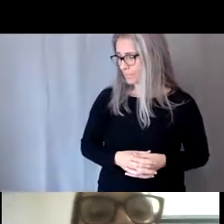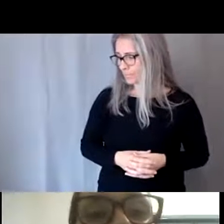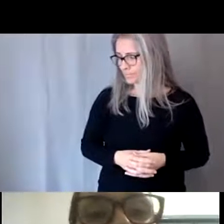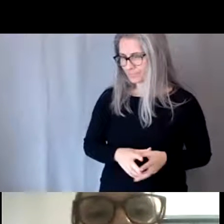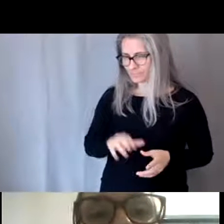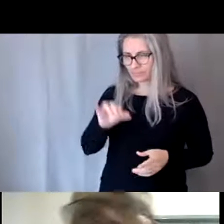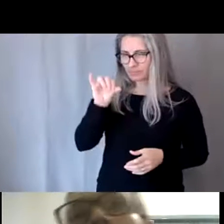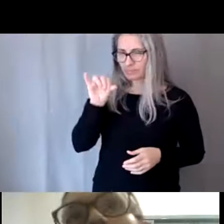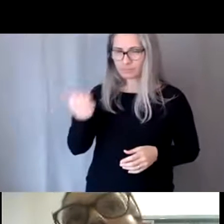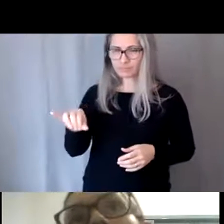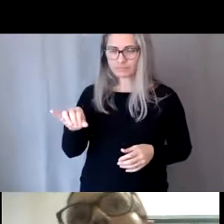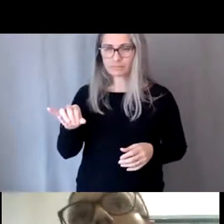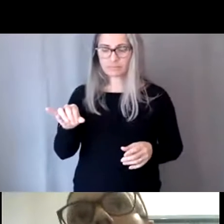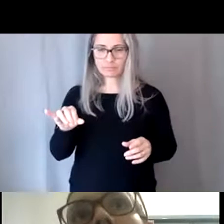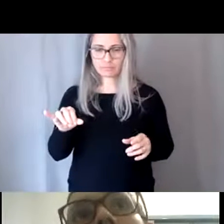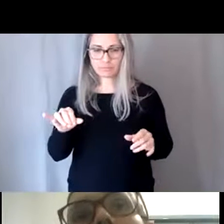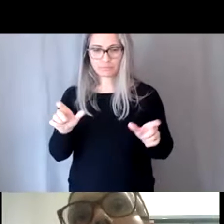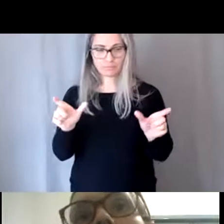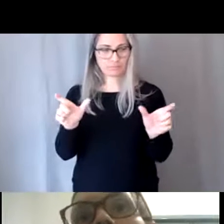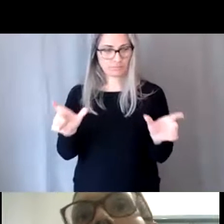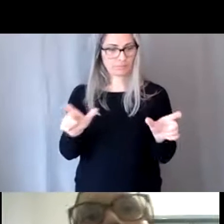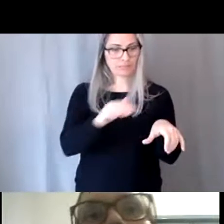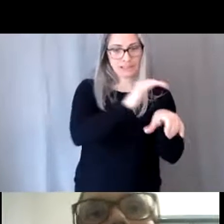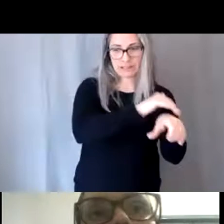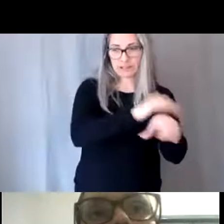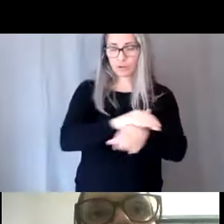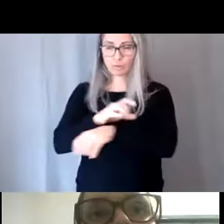translations be the language translations how